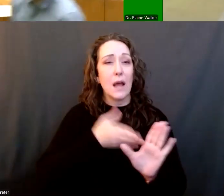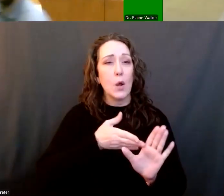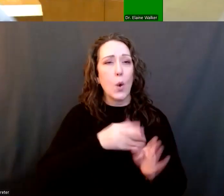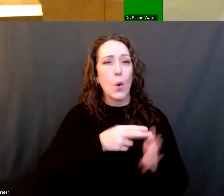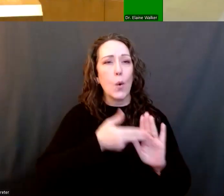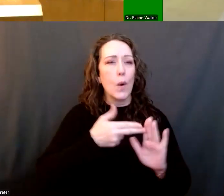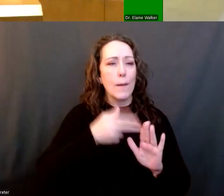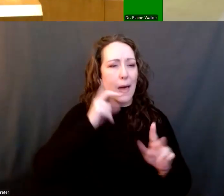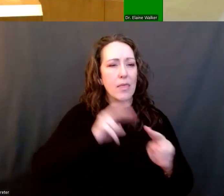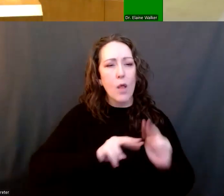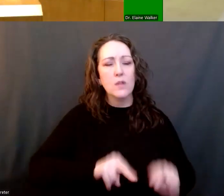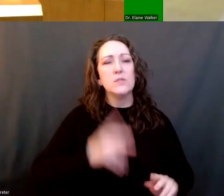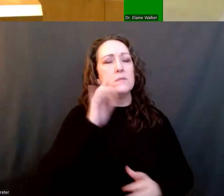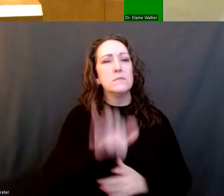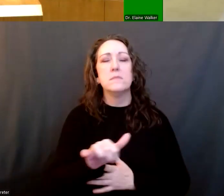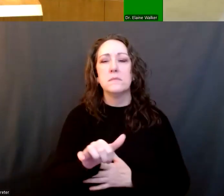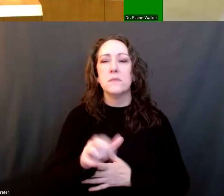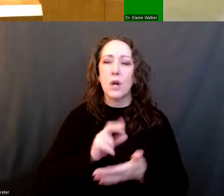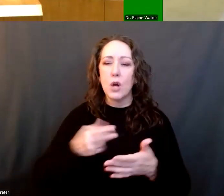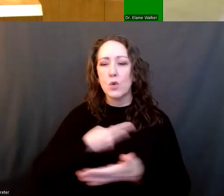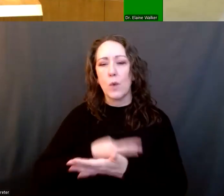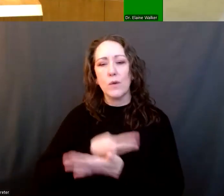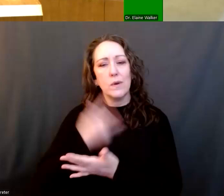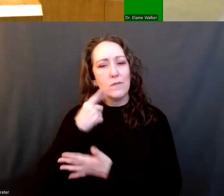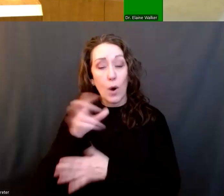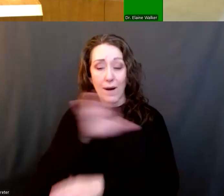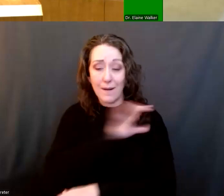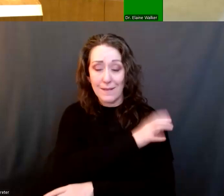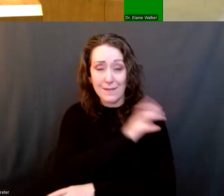director of the graduate program in clinical science I'm also chair of Emory's Department